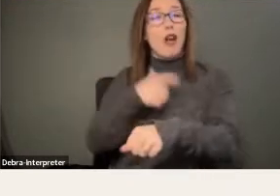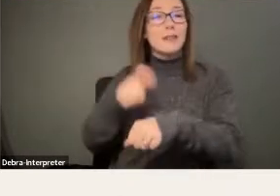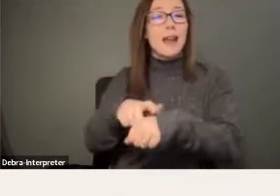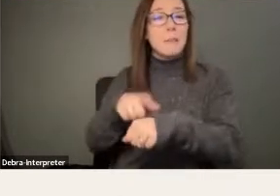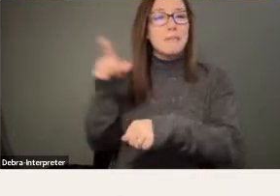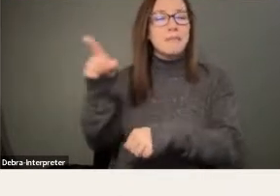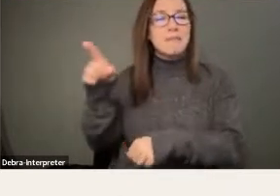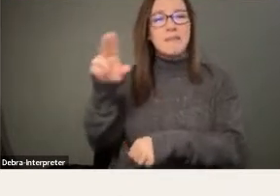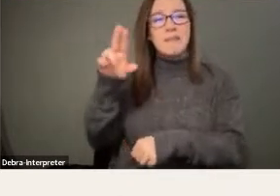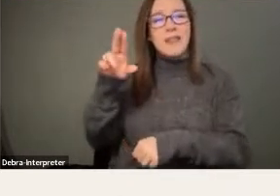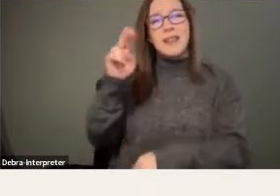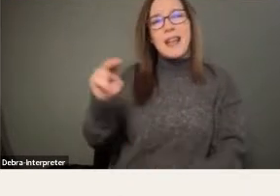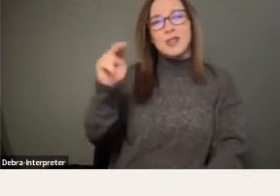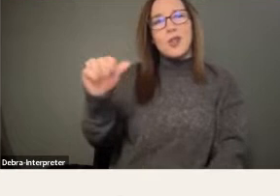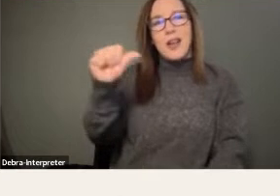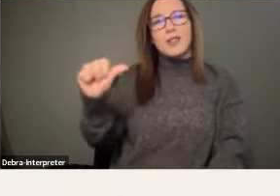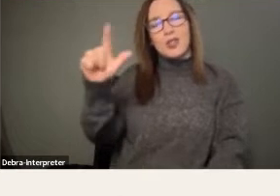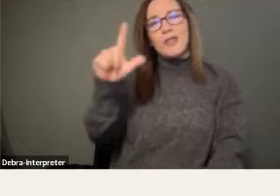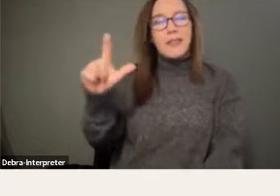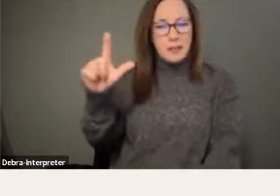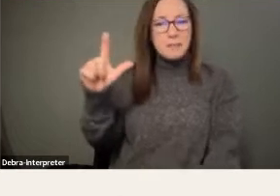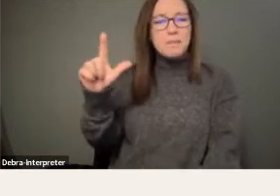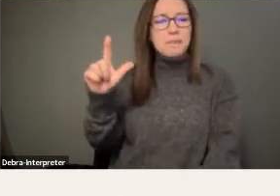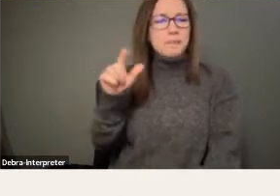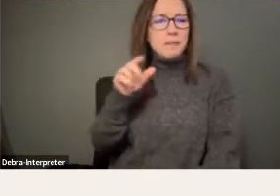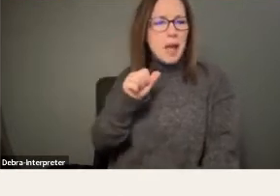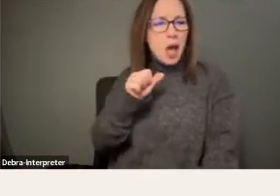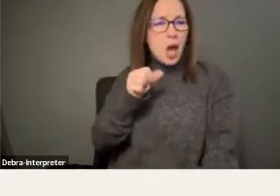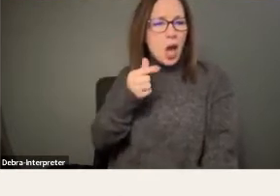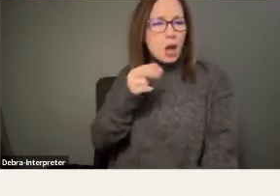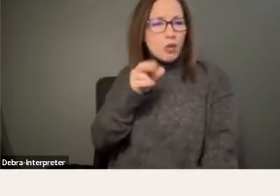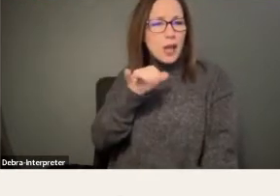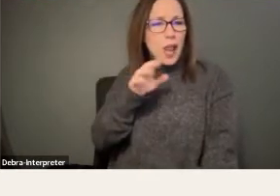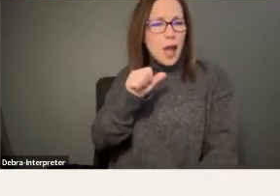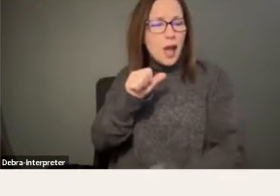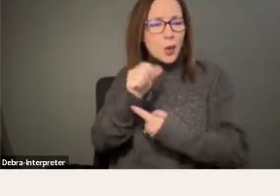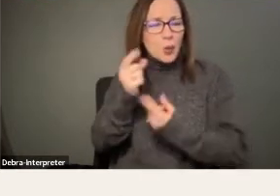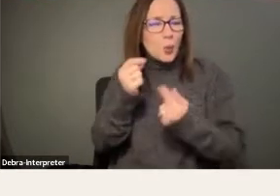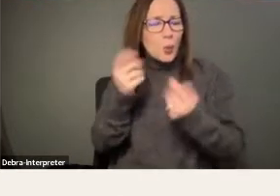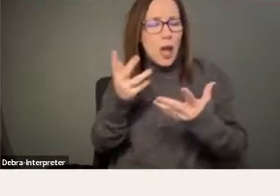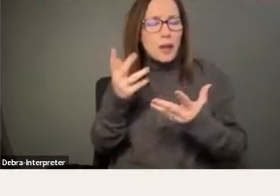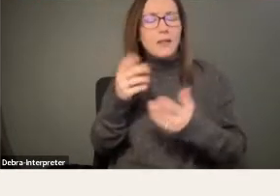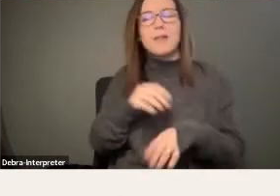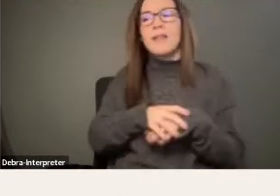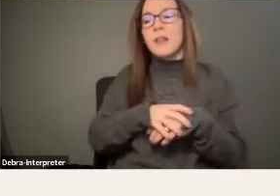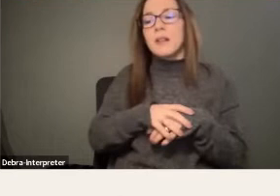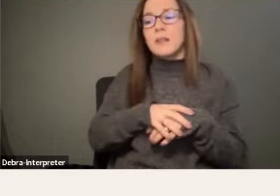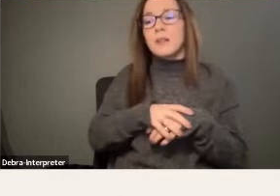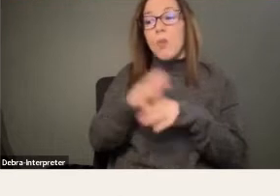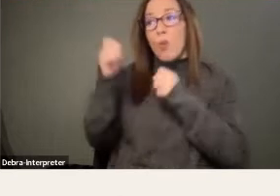The next thing I want to talk about is AGRICOLA. That is a long term database we created at the NAL.